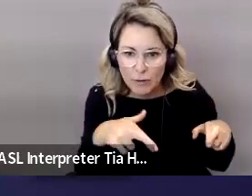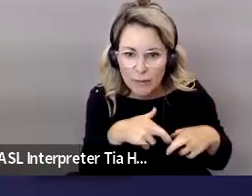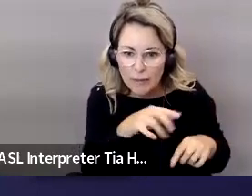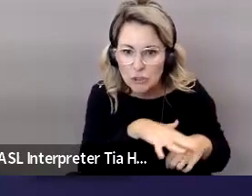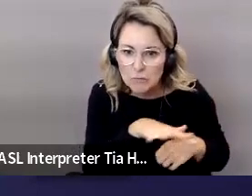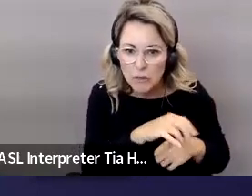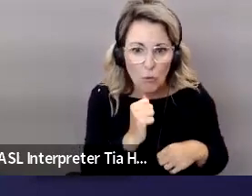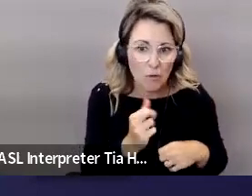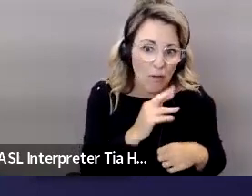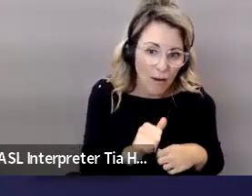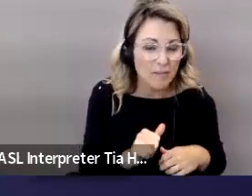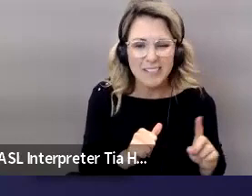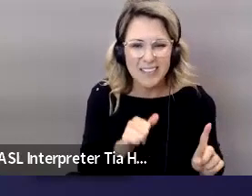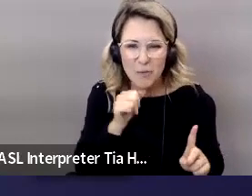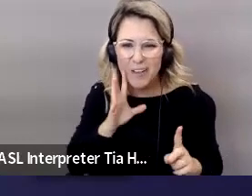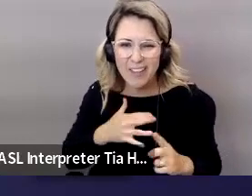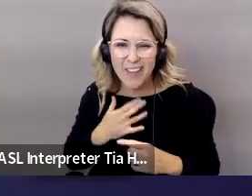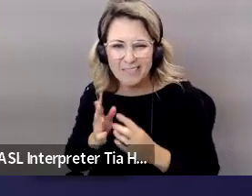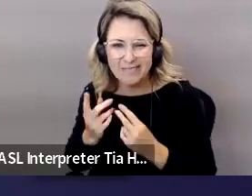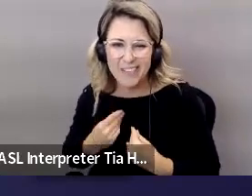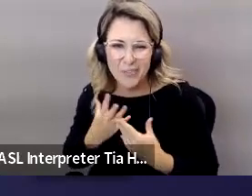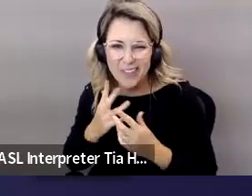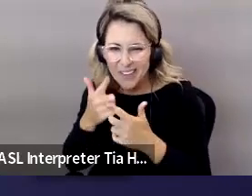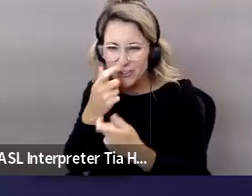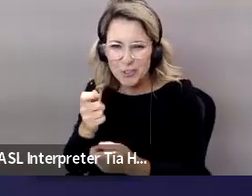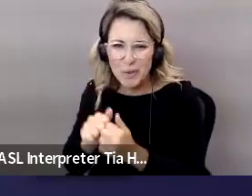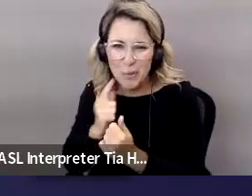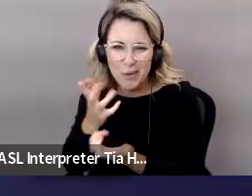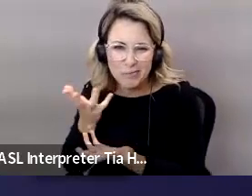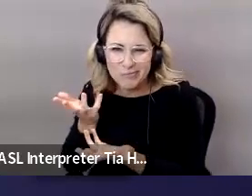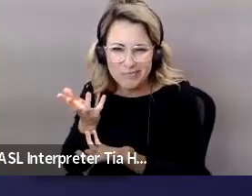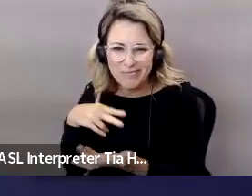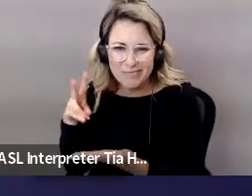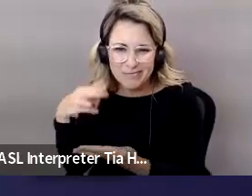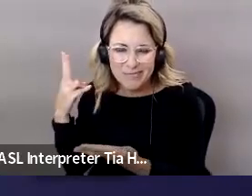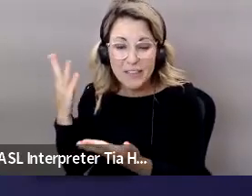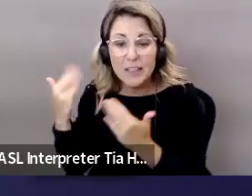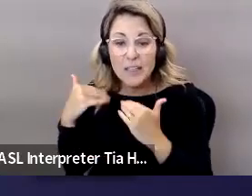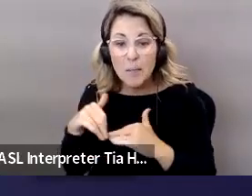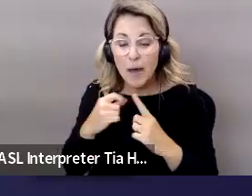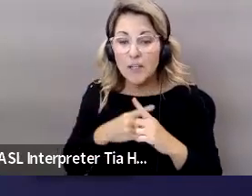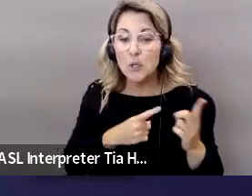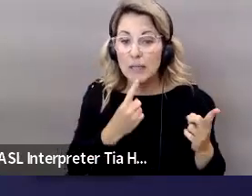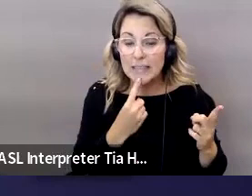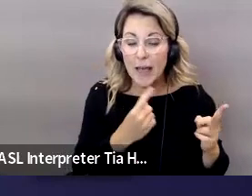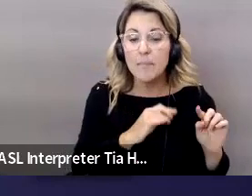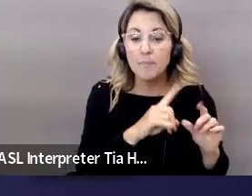compelling is there's a strong need based on the evidence we do have but that available evidence is